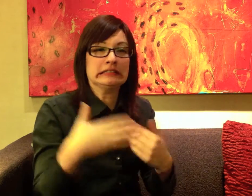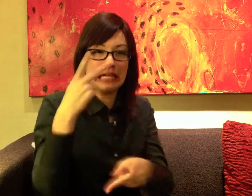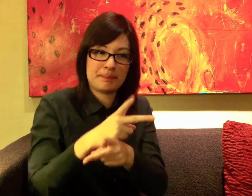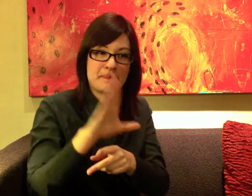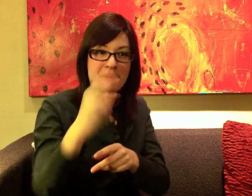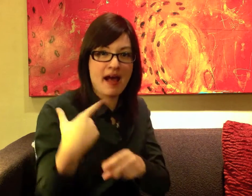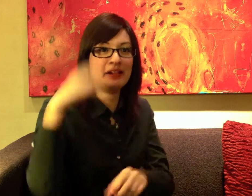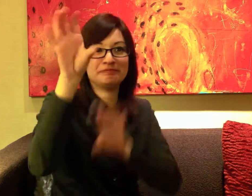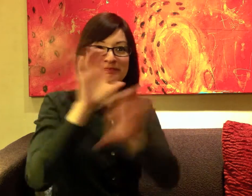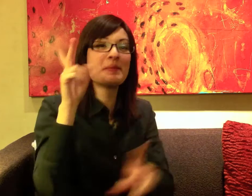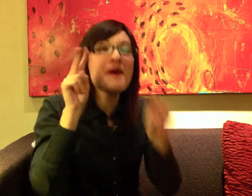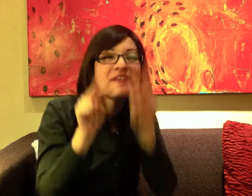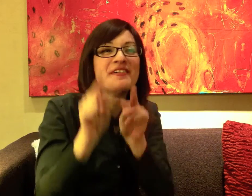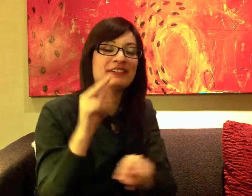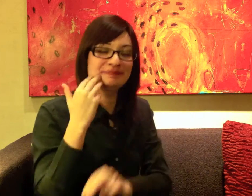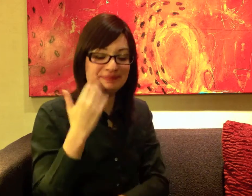Maintaining a blog was easier. People can read whenever they want to.